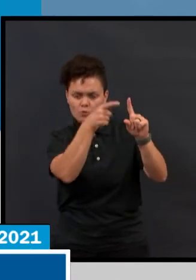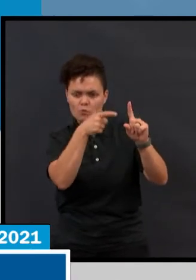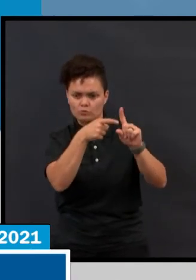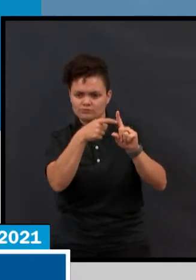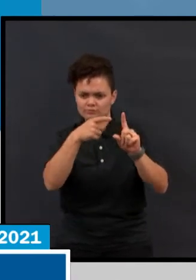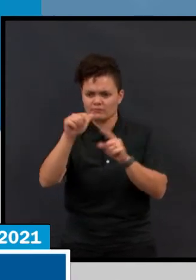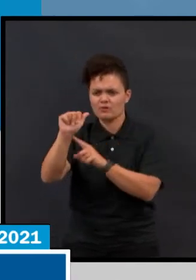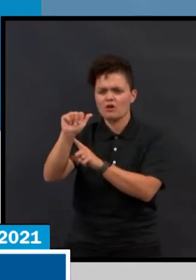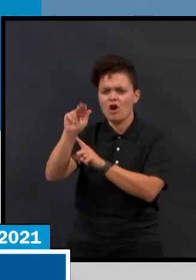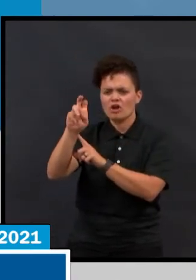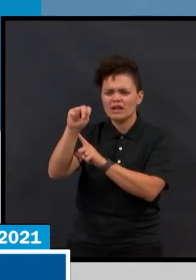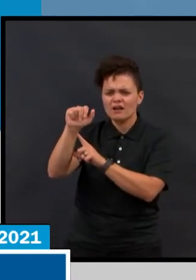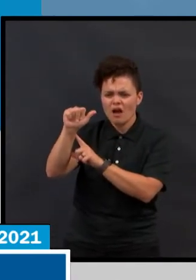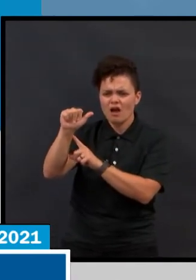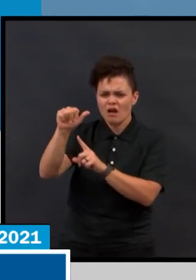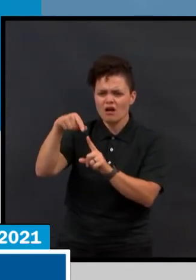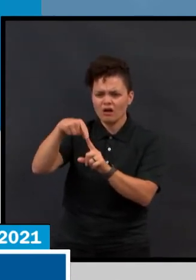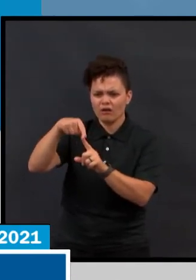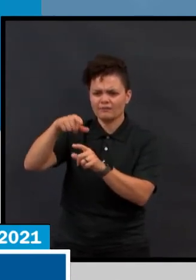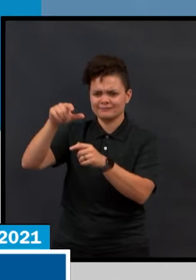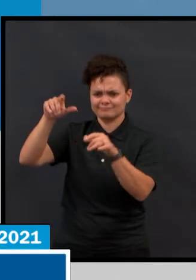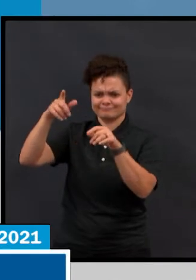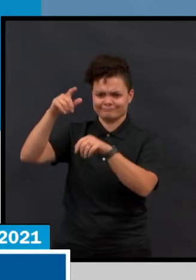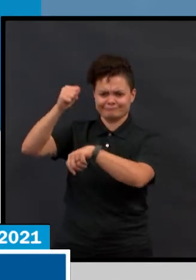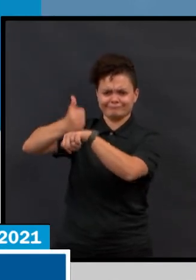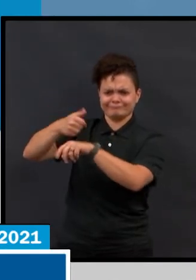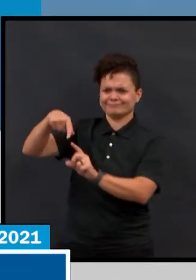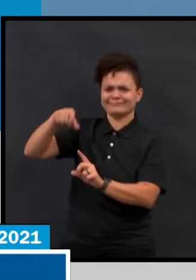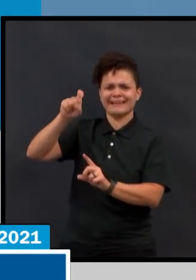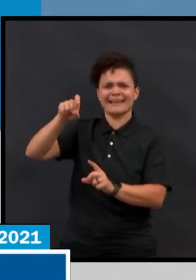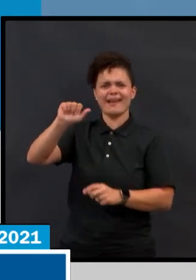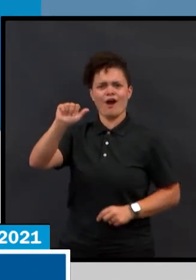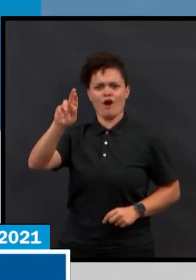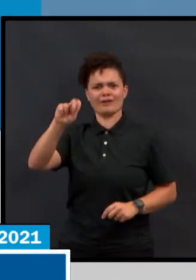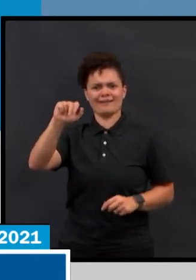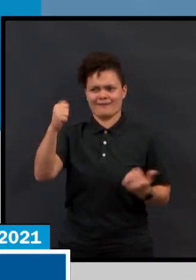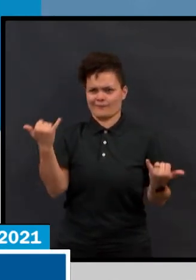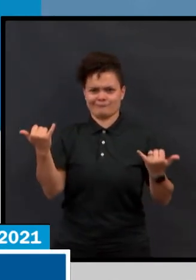decades this is a 10 000 seater we will build it at the national western center and it will